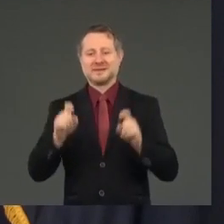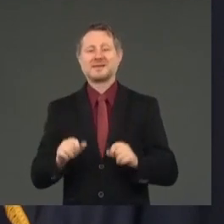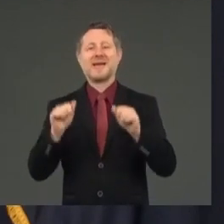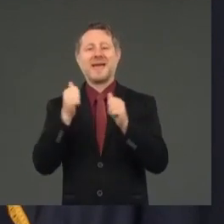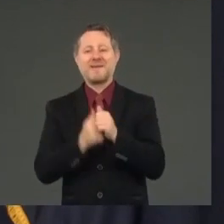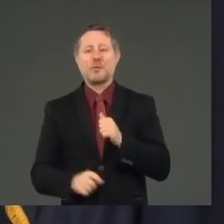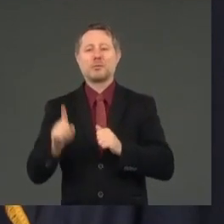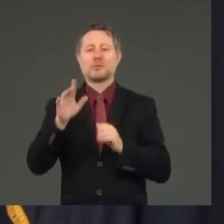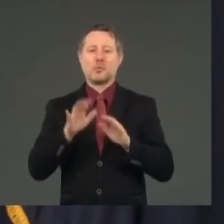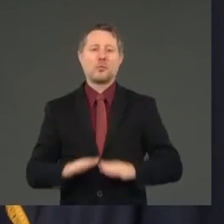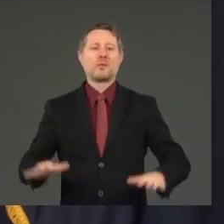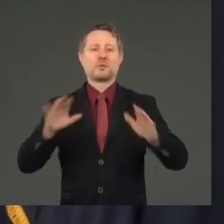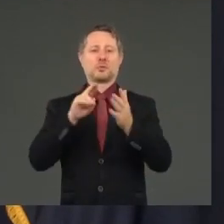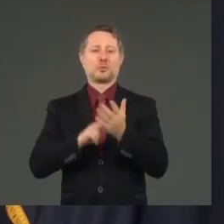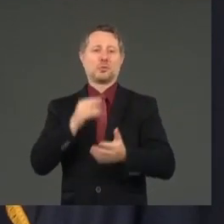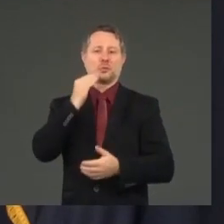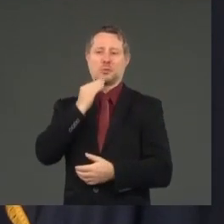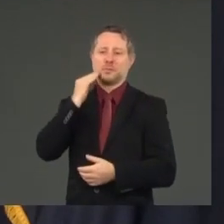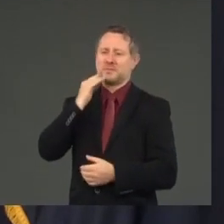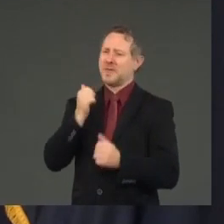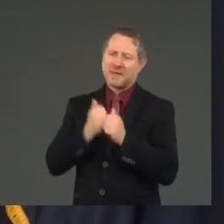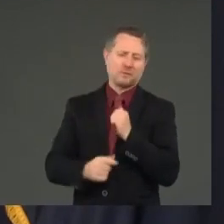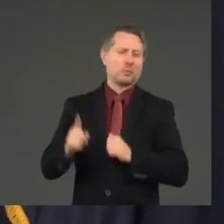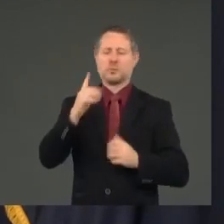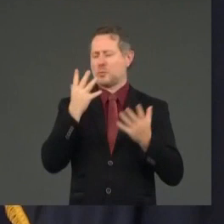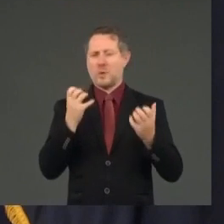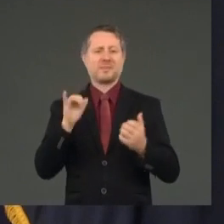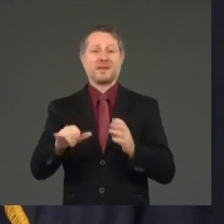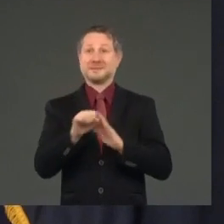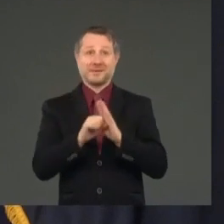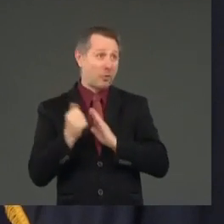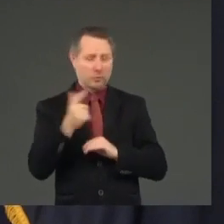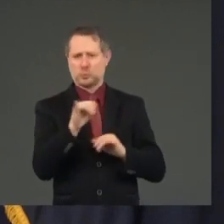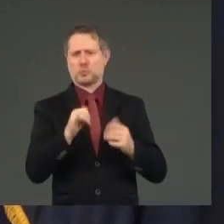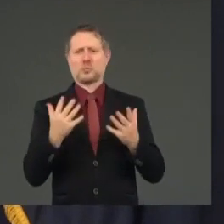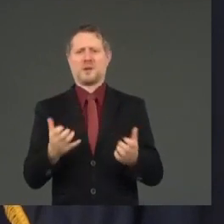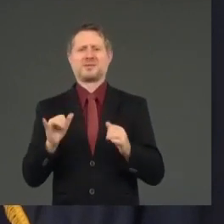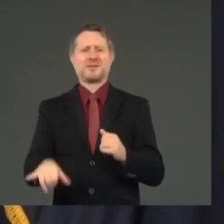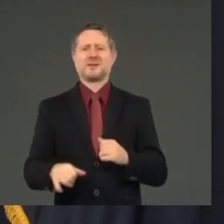EVERYBODY, EVERY STATE WANTS TO TEST EVERY PERNA NURSING